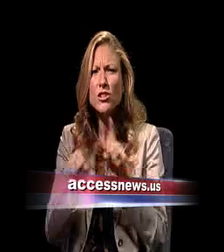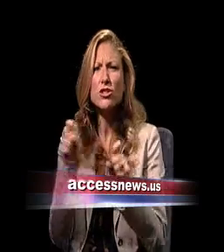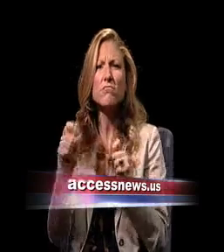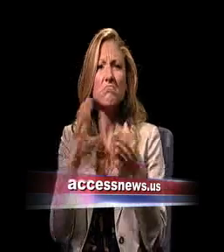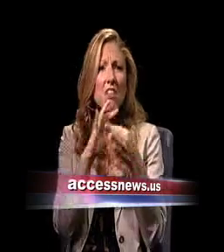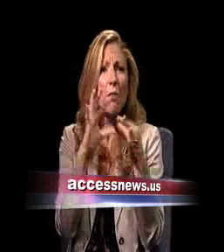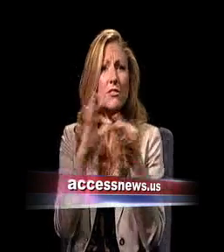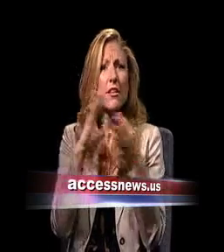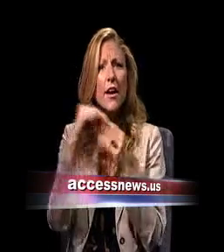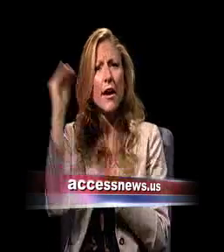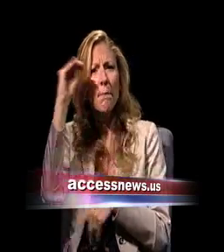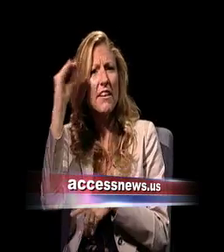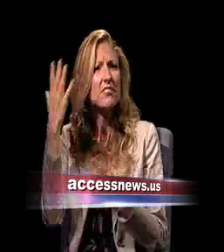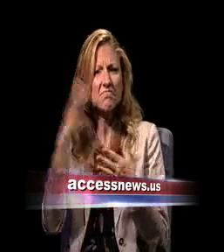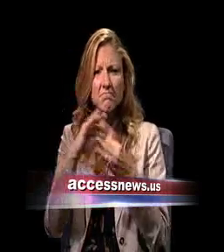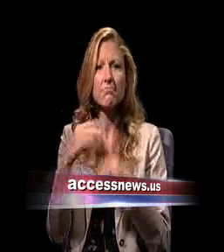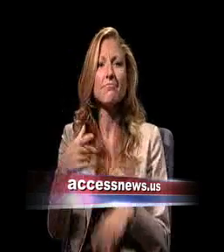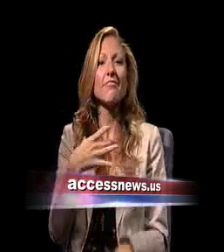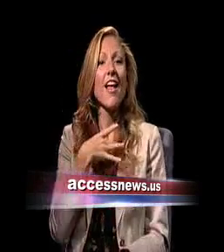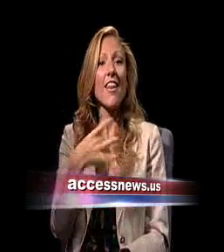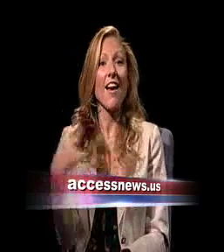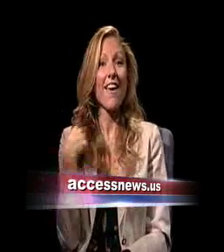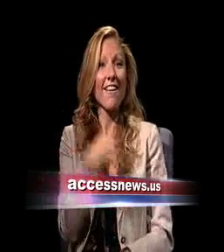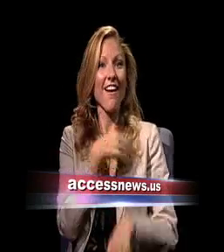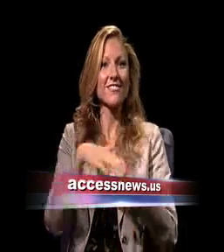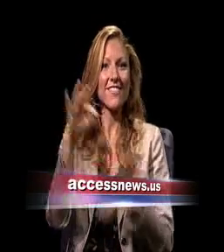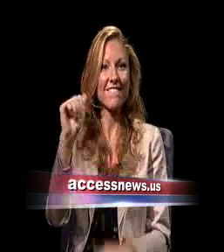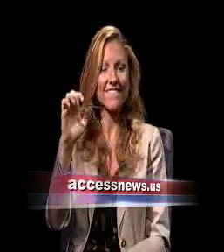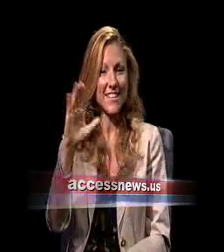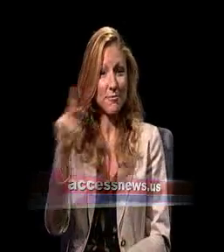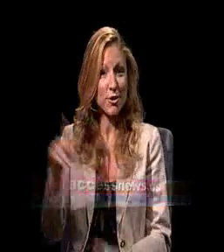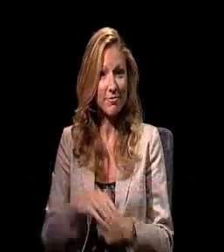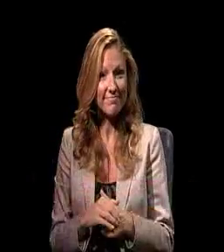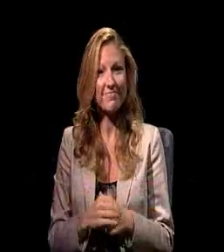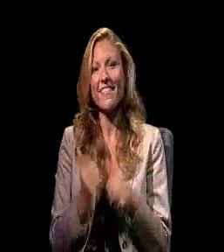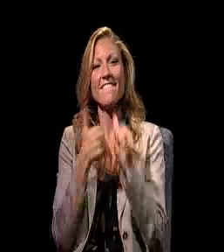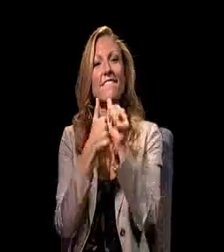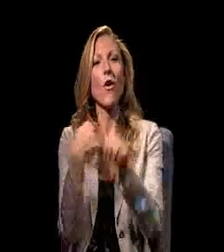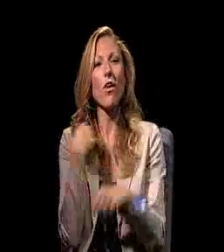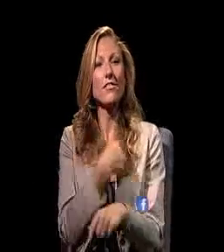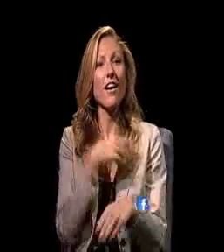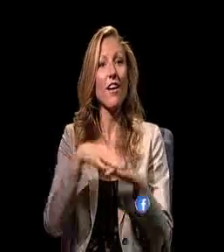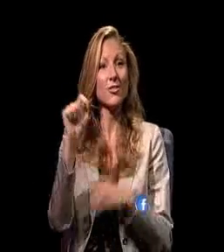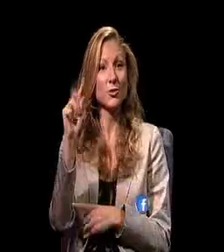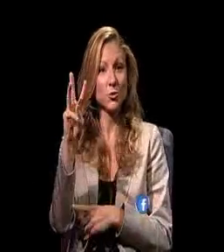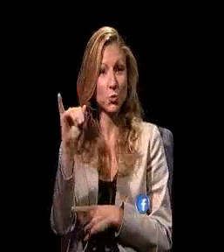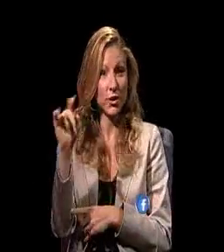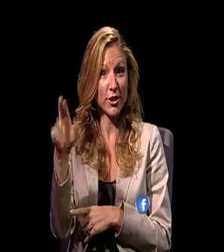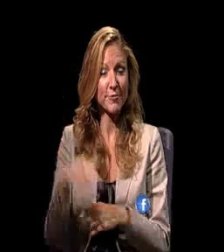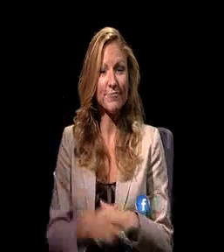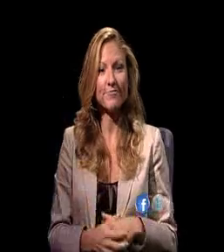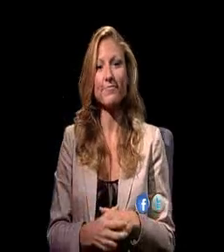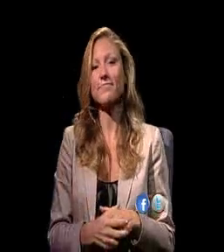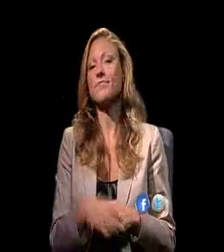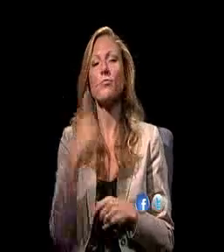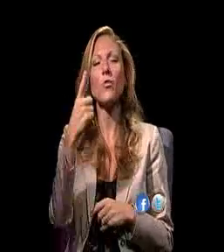where you may ask questions and share your comments and opinions. Like us on Facebook, follow us on Twitter.